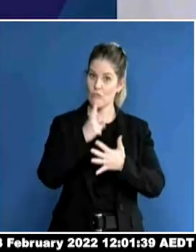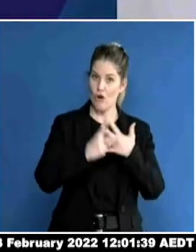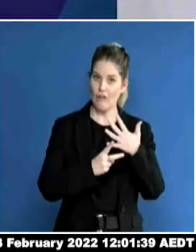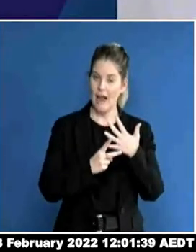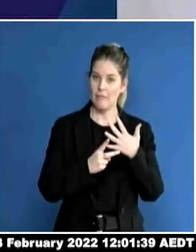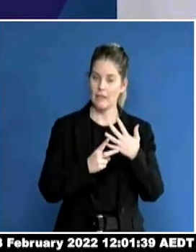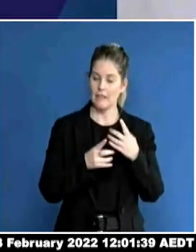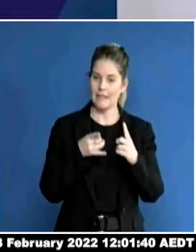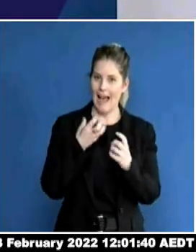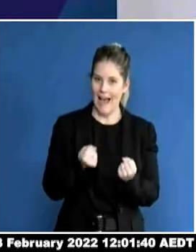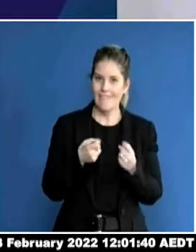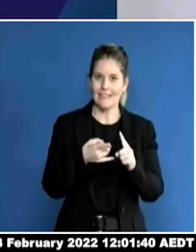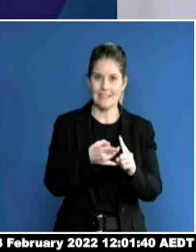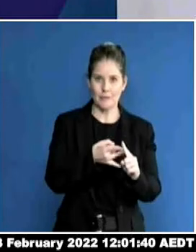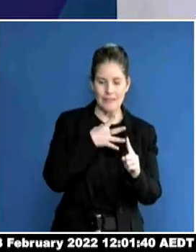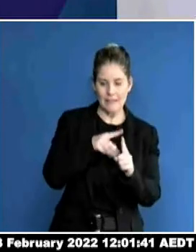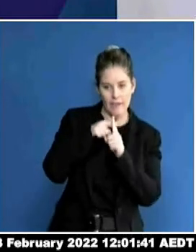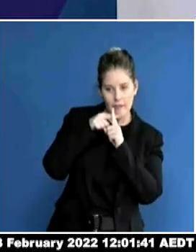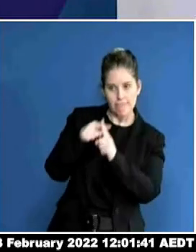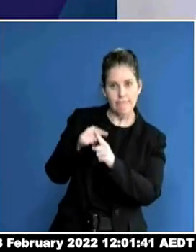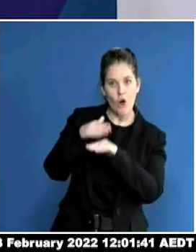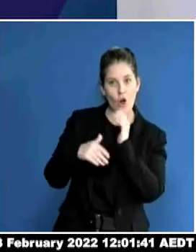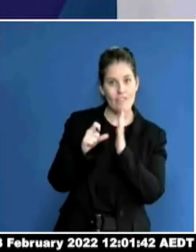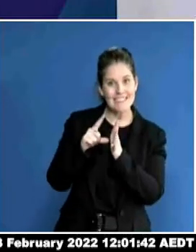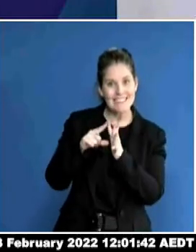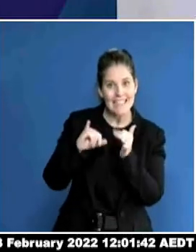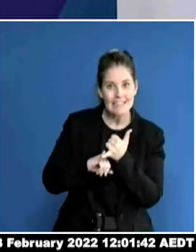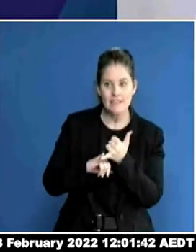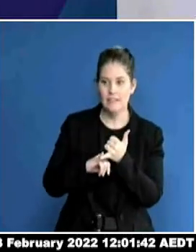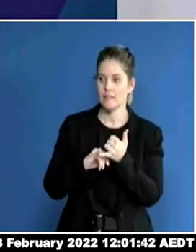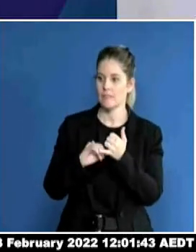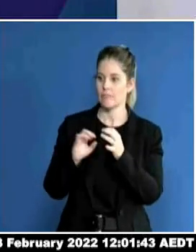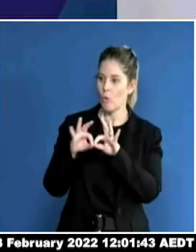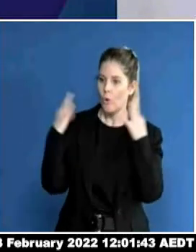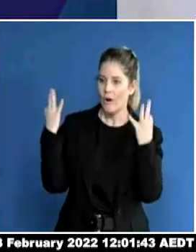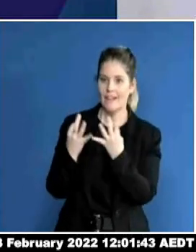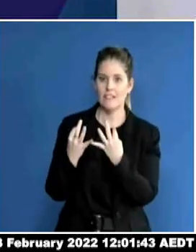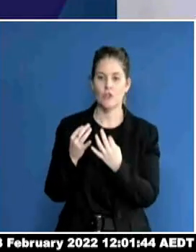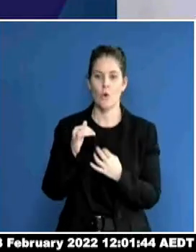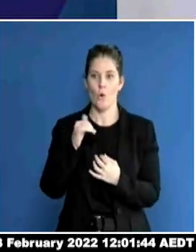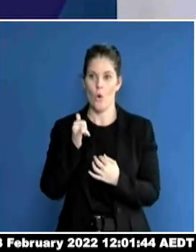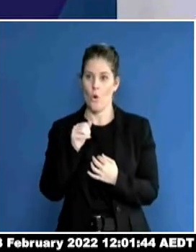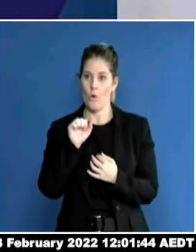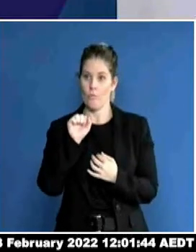information you are conveying, your insights into how the system works, a by-product, as